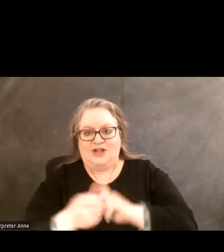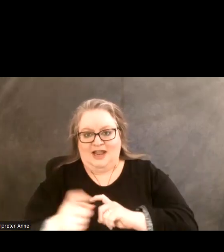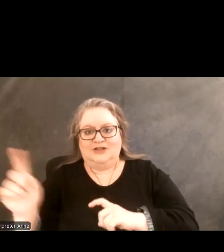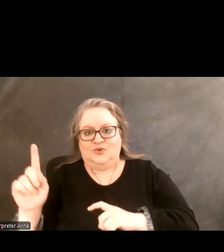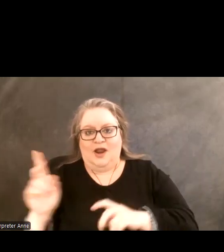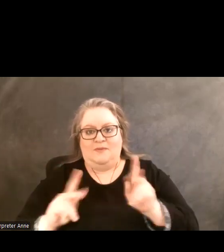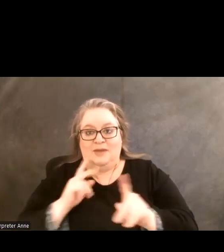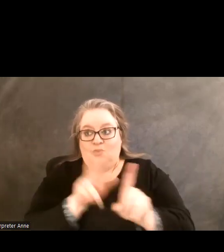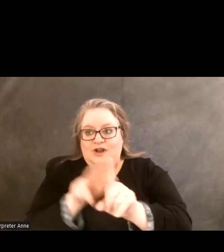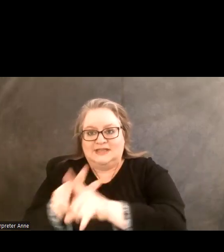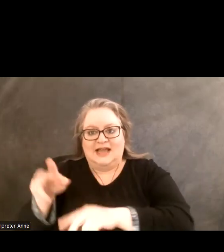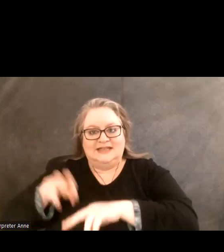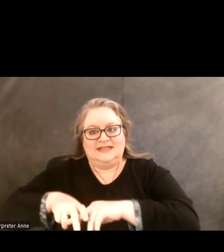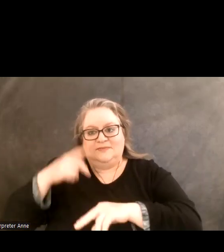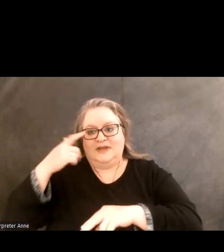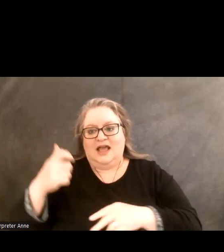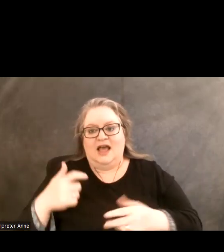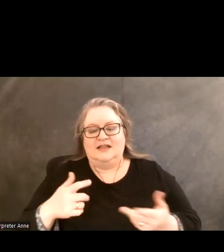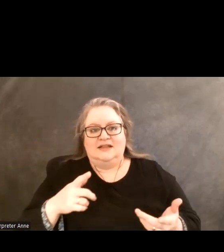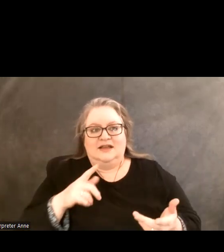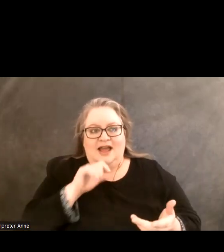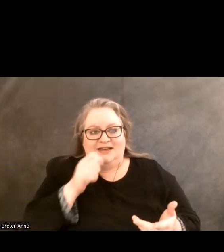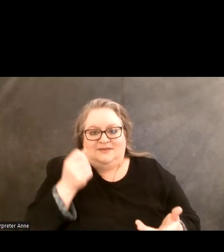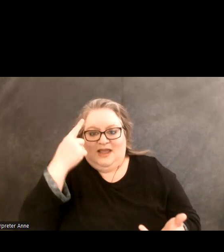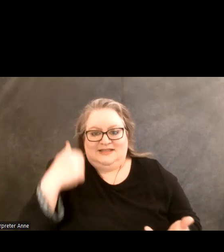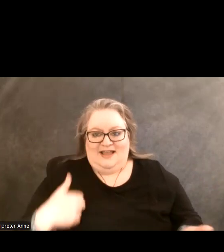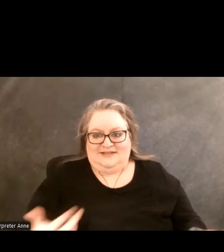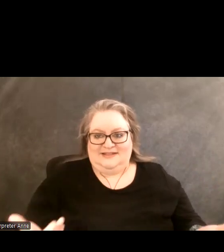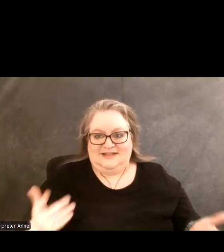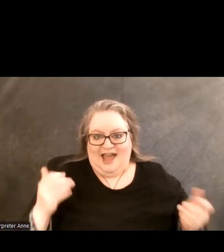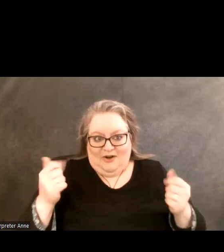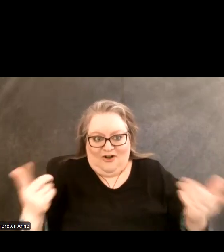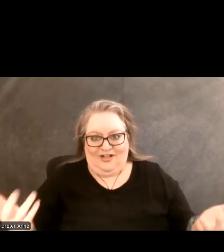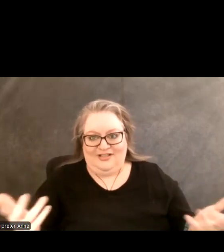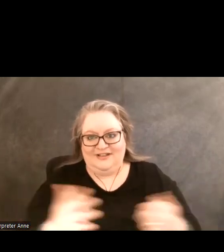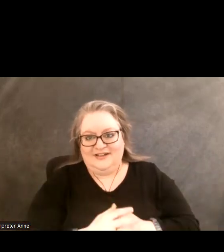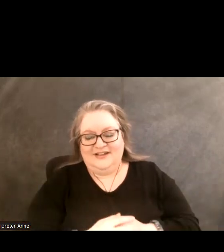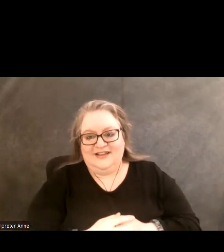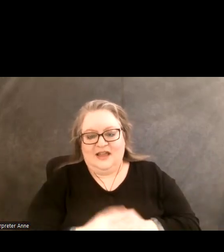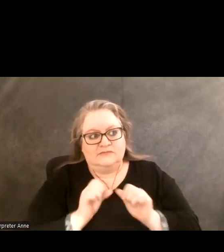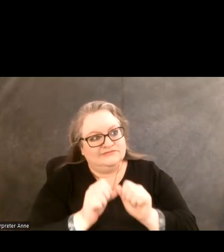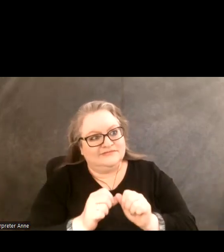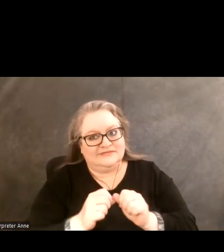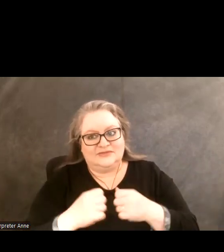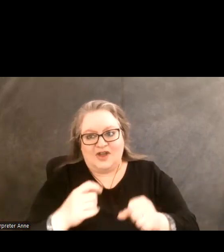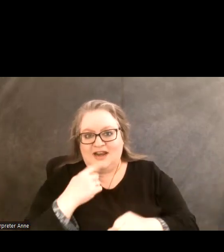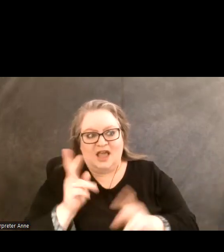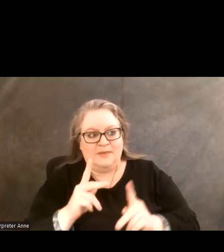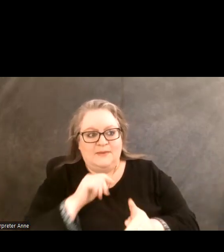assigned to sit because it didn't really make sense at all. I kept trying to tell people don't stand by these tables.